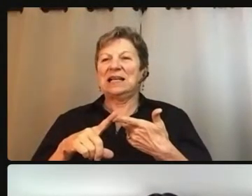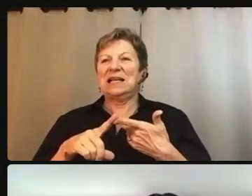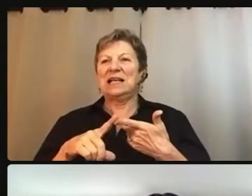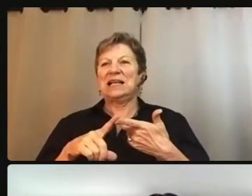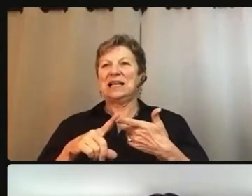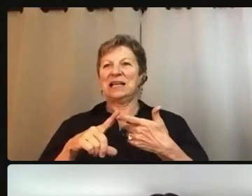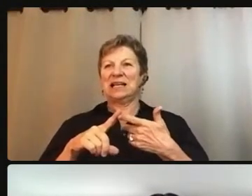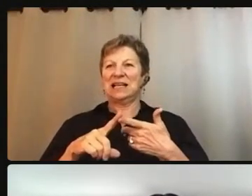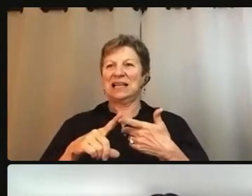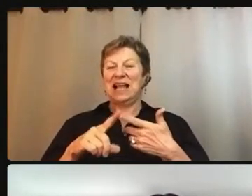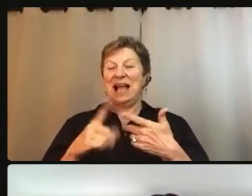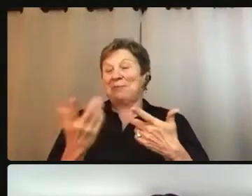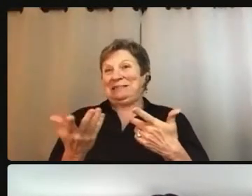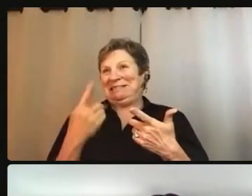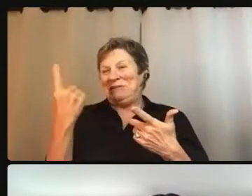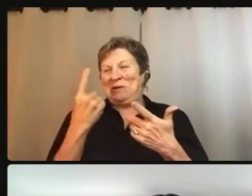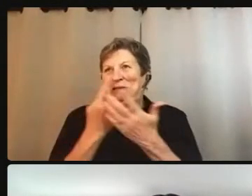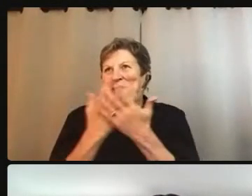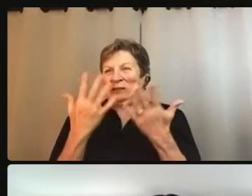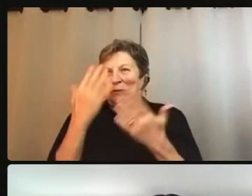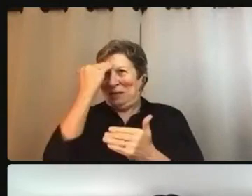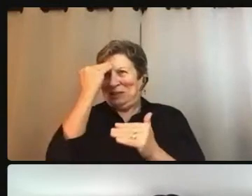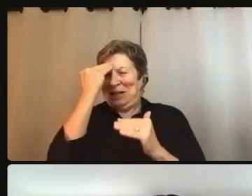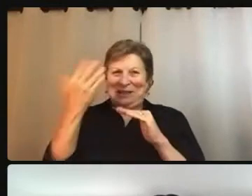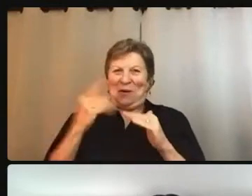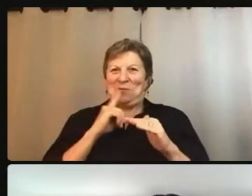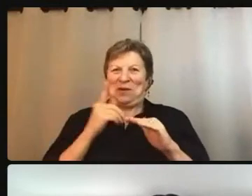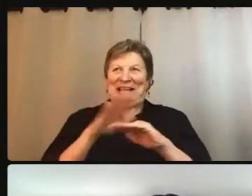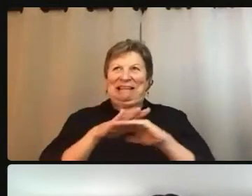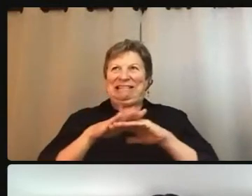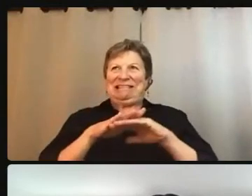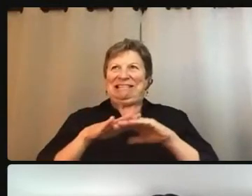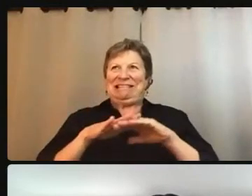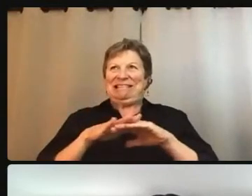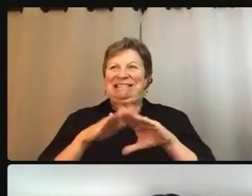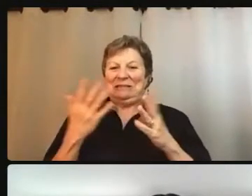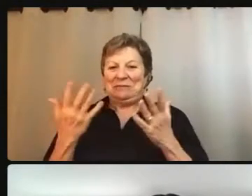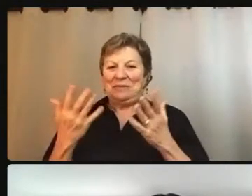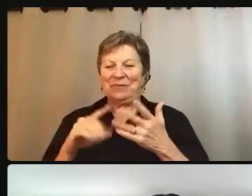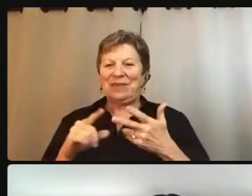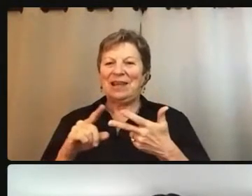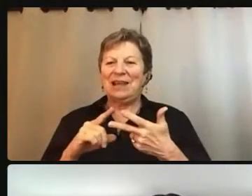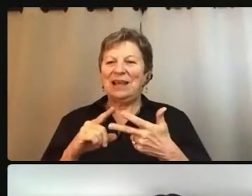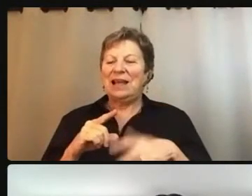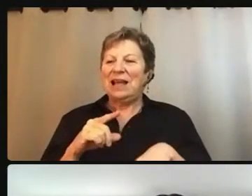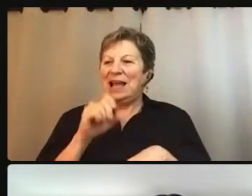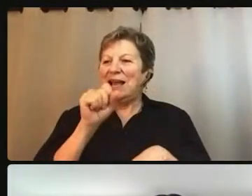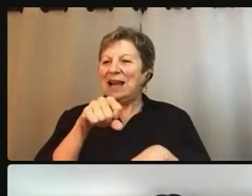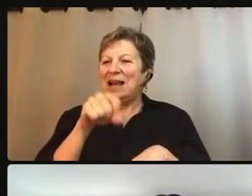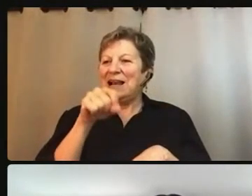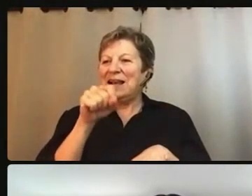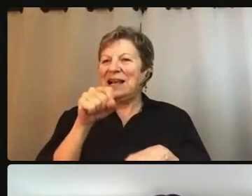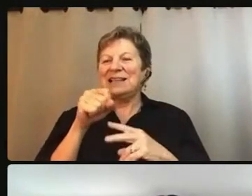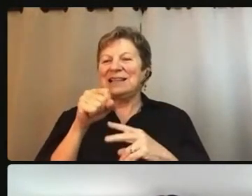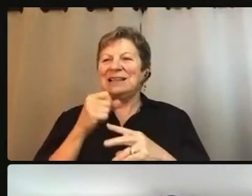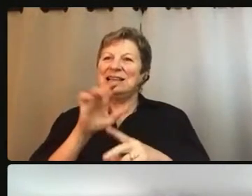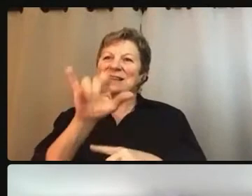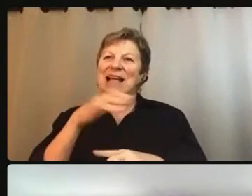THAT'S WHAT I WOULD SAY.